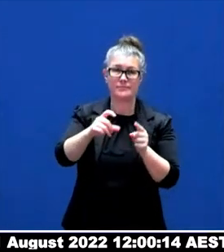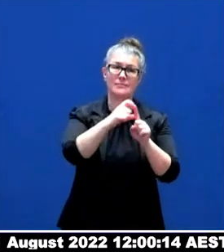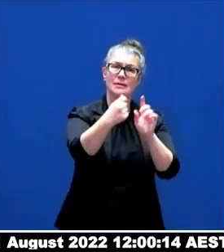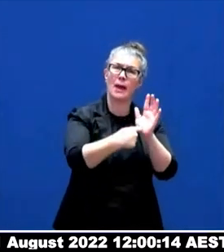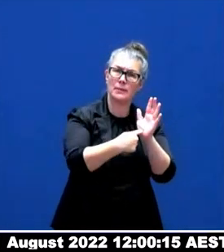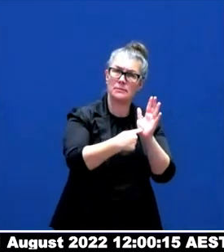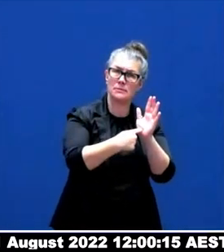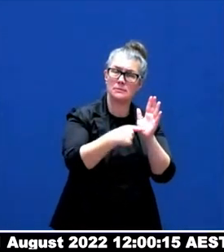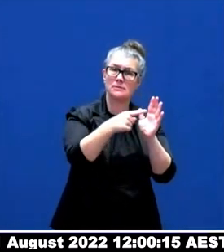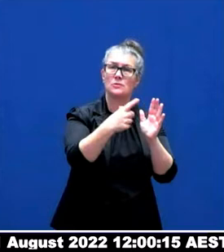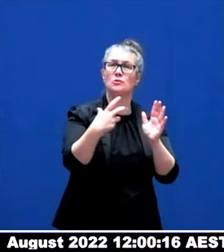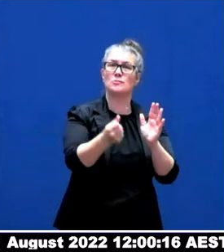communicate with the tenants around their tenancy."